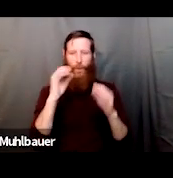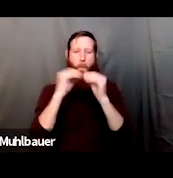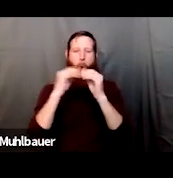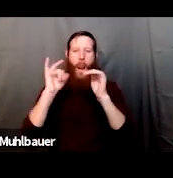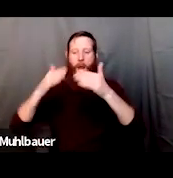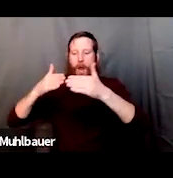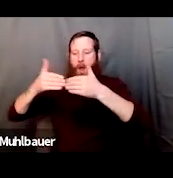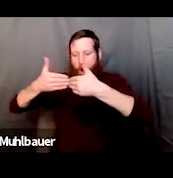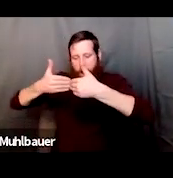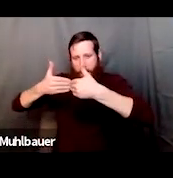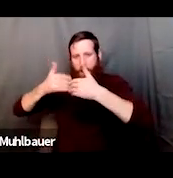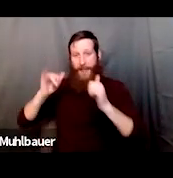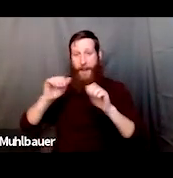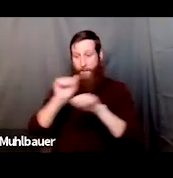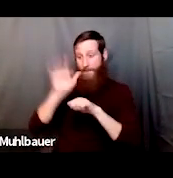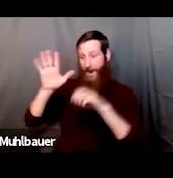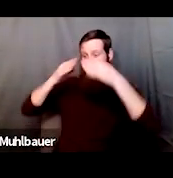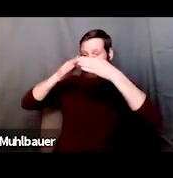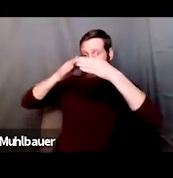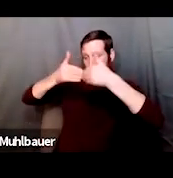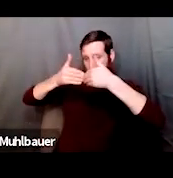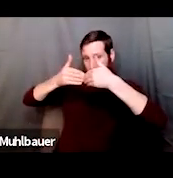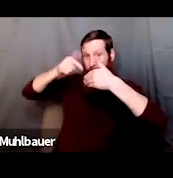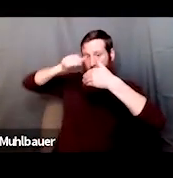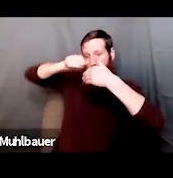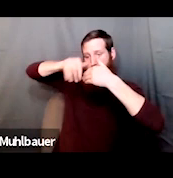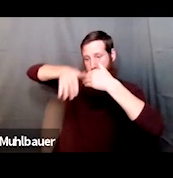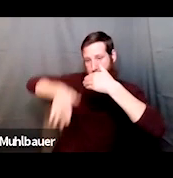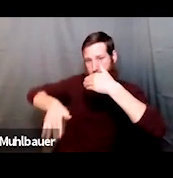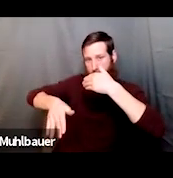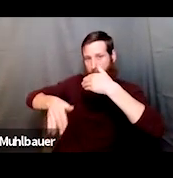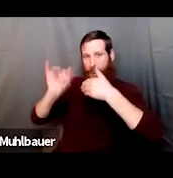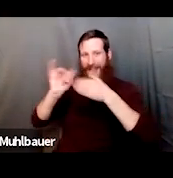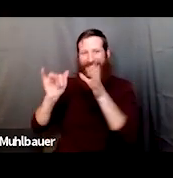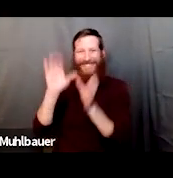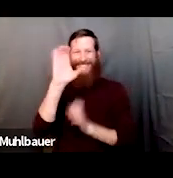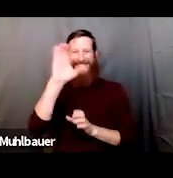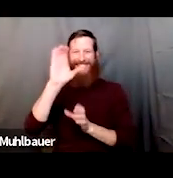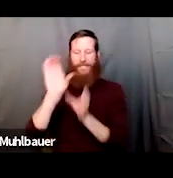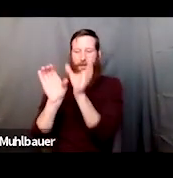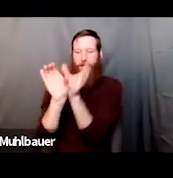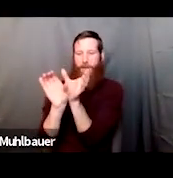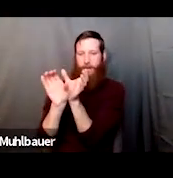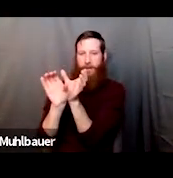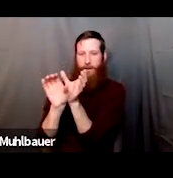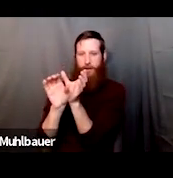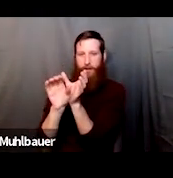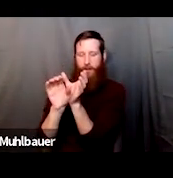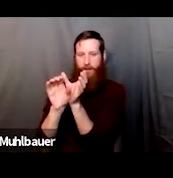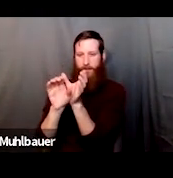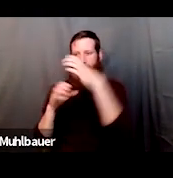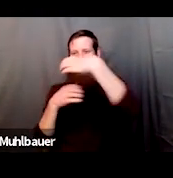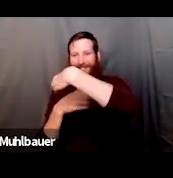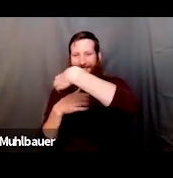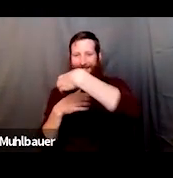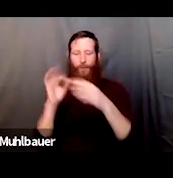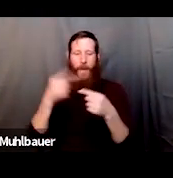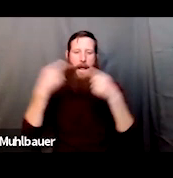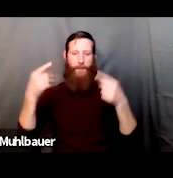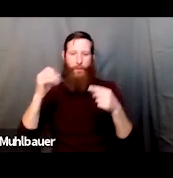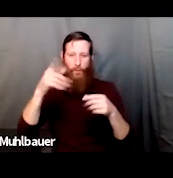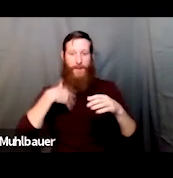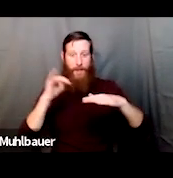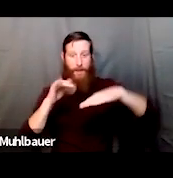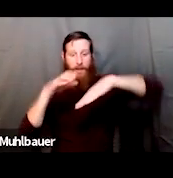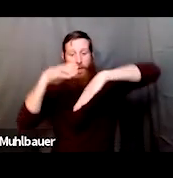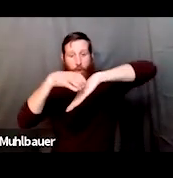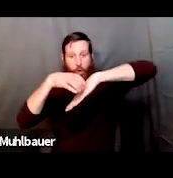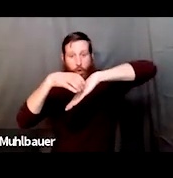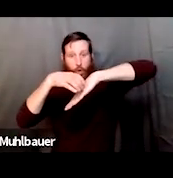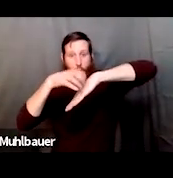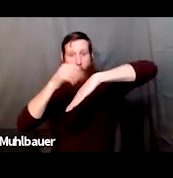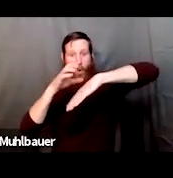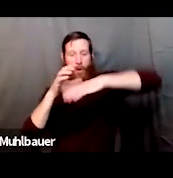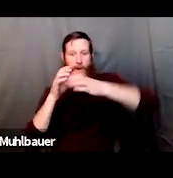So convexities tend to be where we tend to trigger avalanches; slopes that are shaped like a "C" as opposed to concavities, slopes that are shaped like a "U".